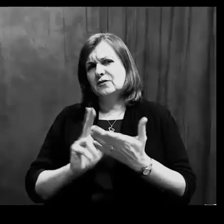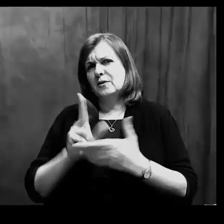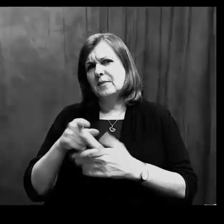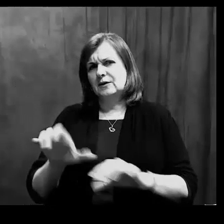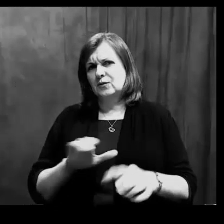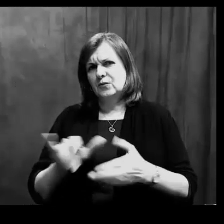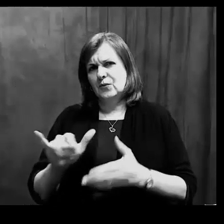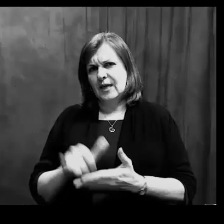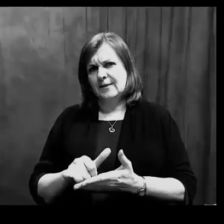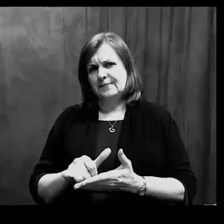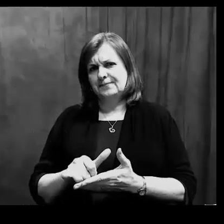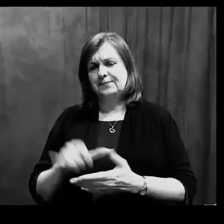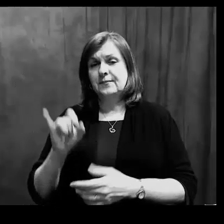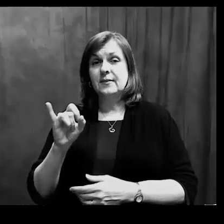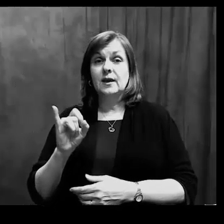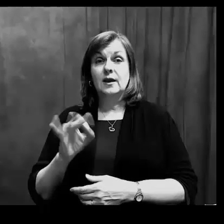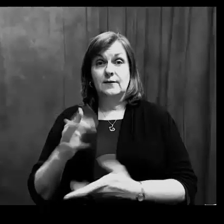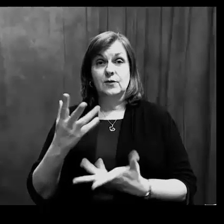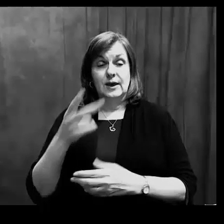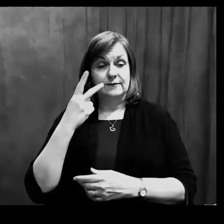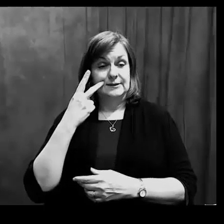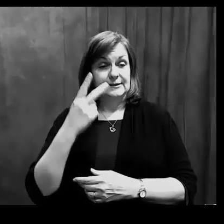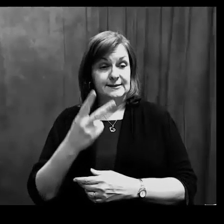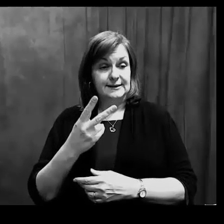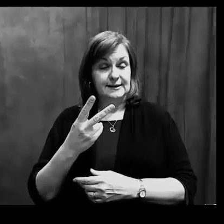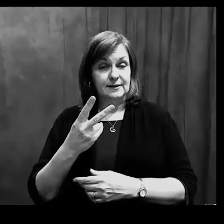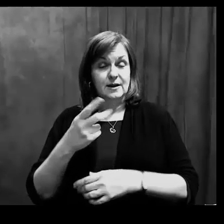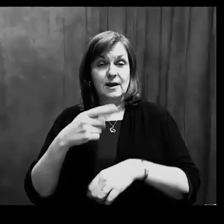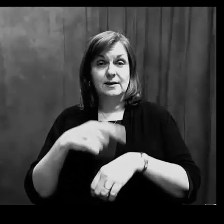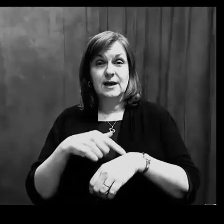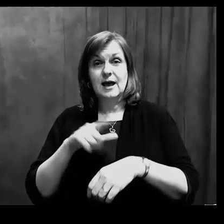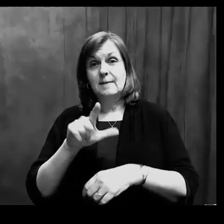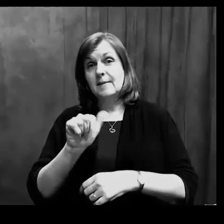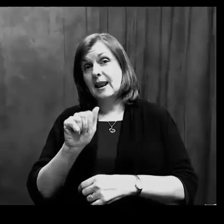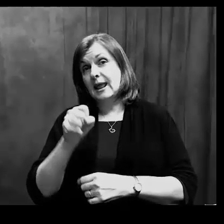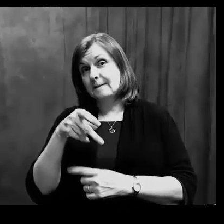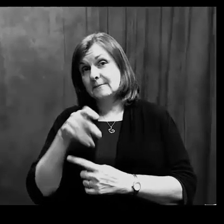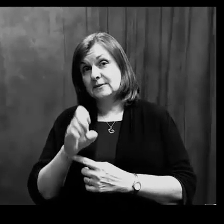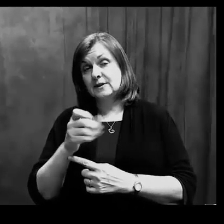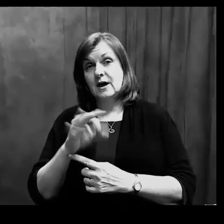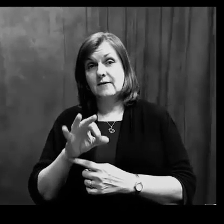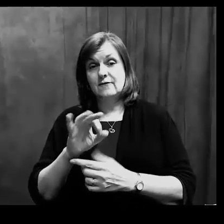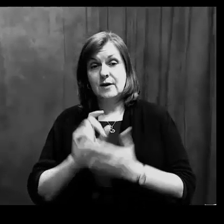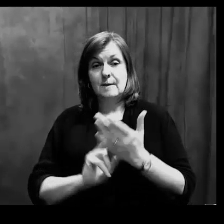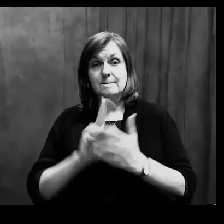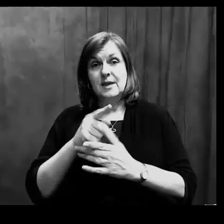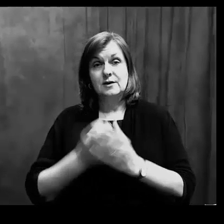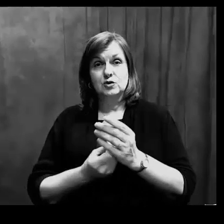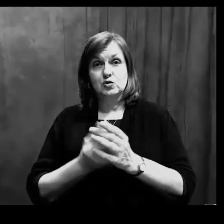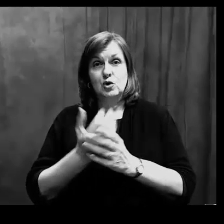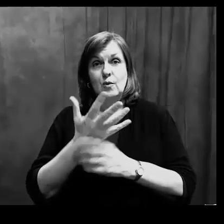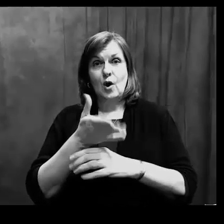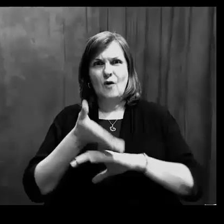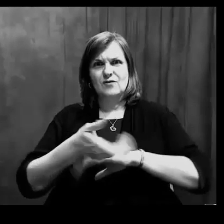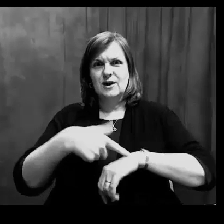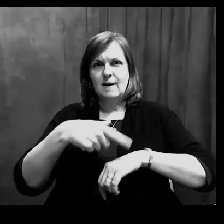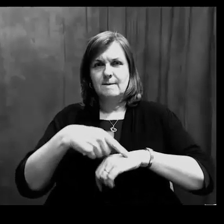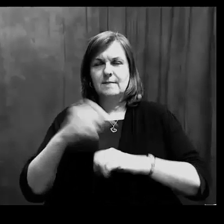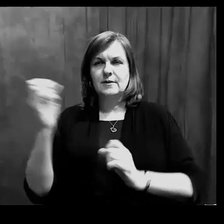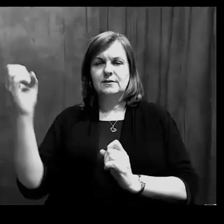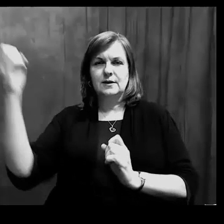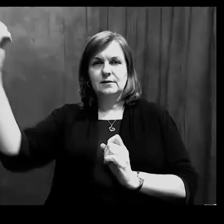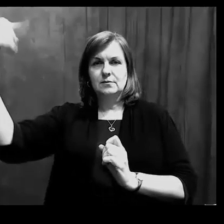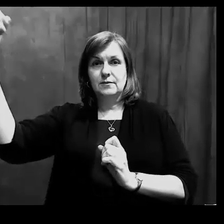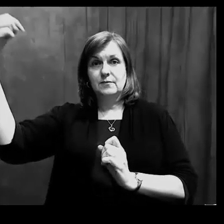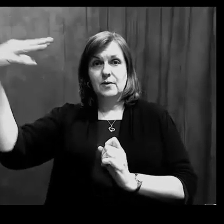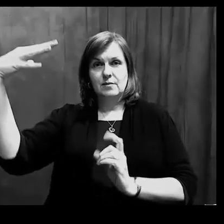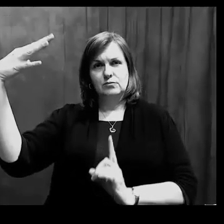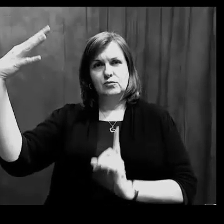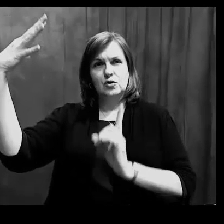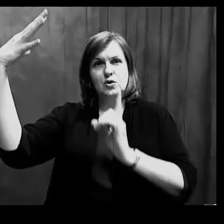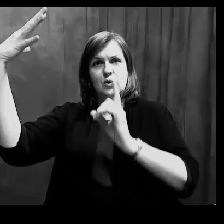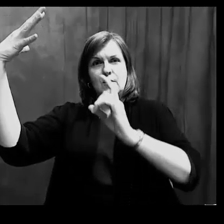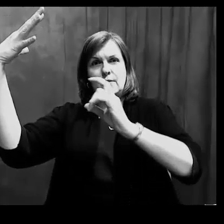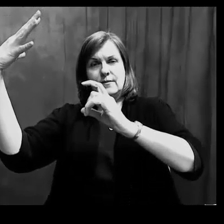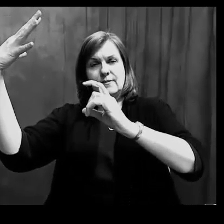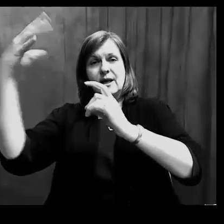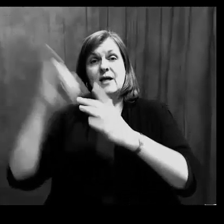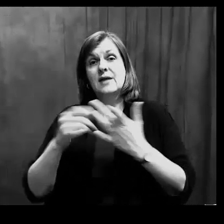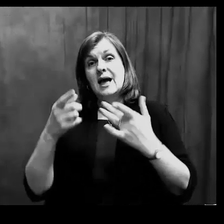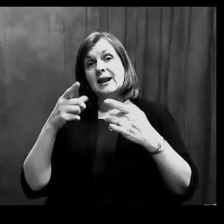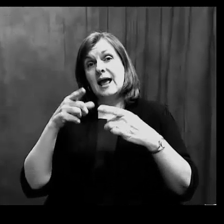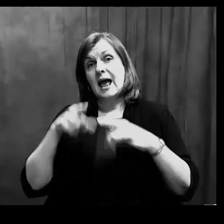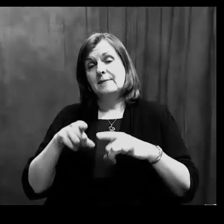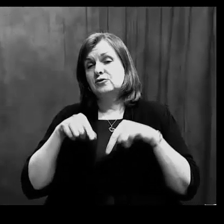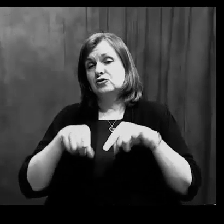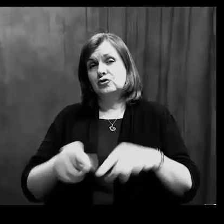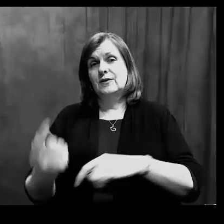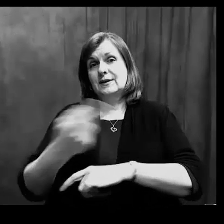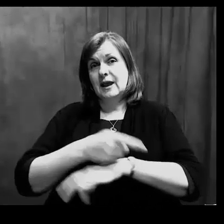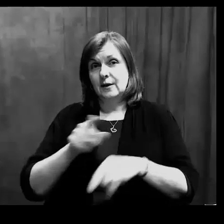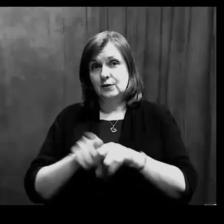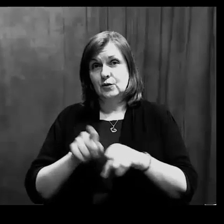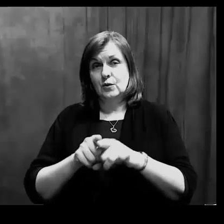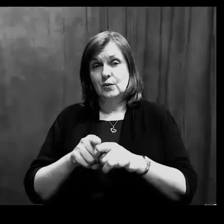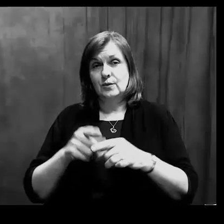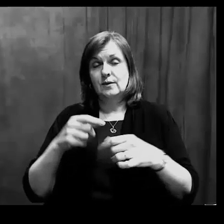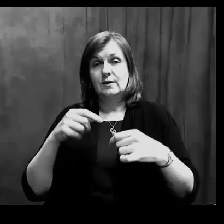phototropisms this happens on a daily basis. The plant will turn all day long